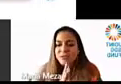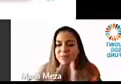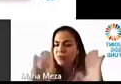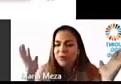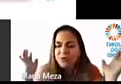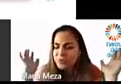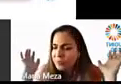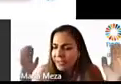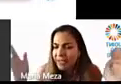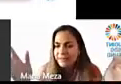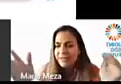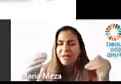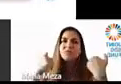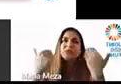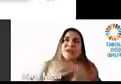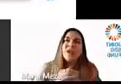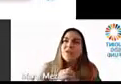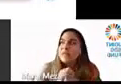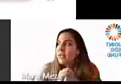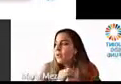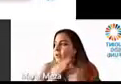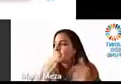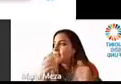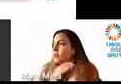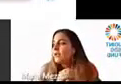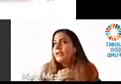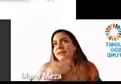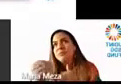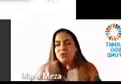super big budgets or anything but you have an idea Well I need three